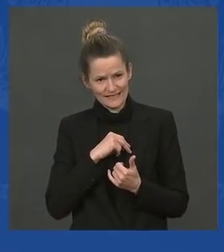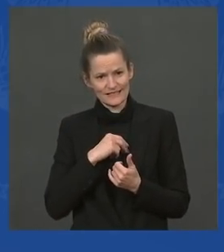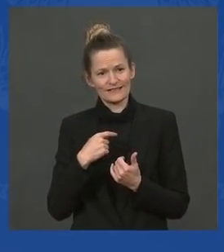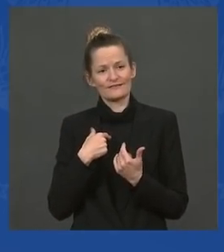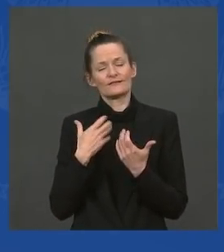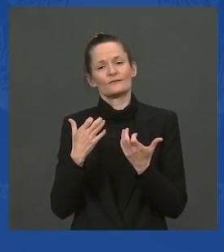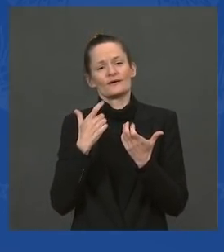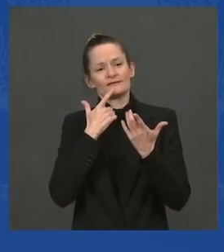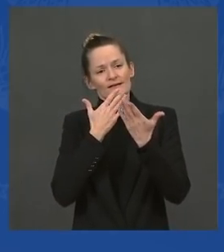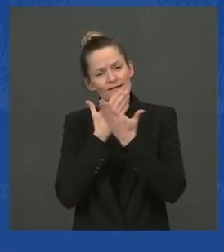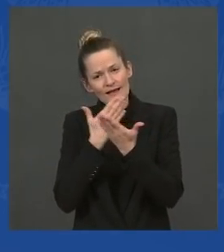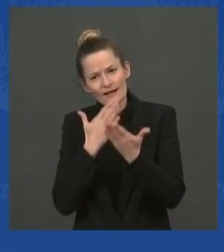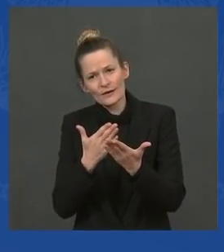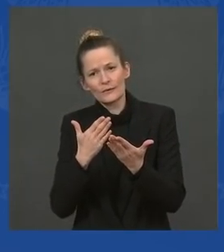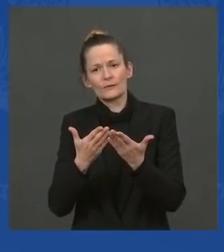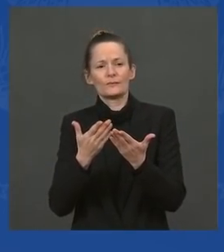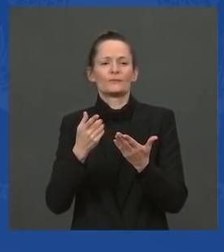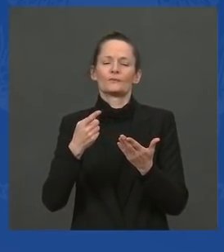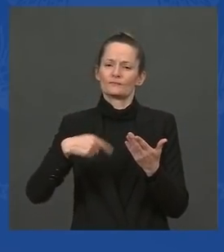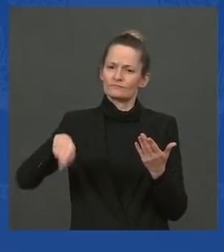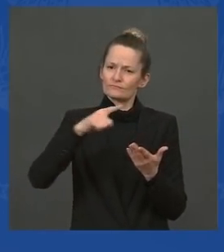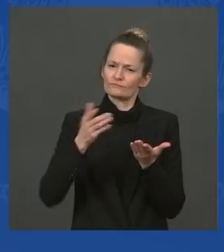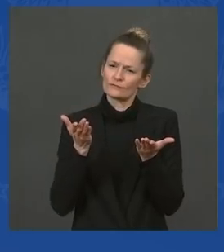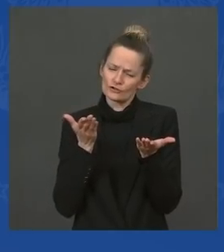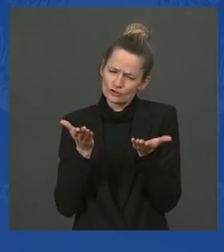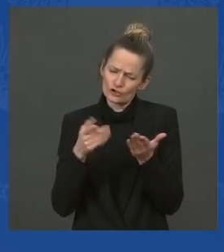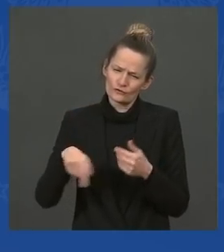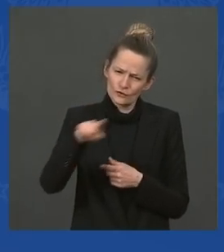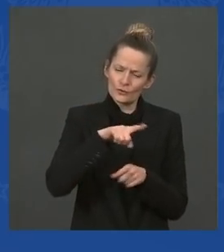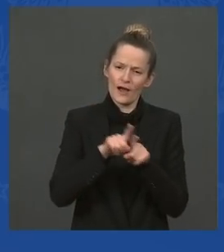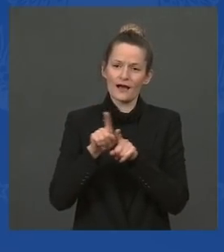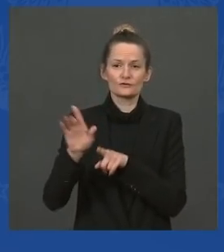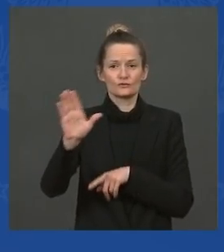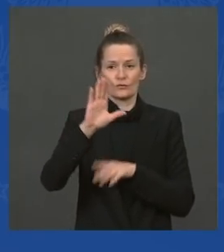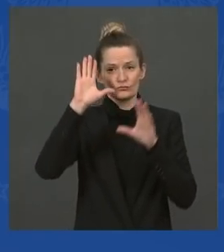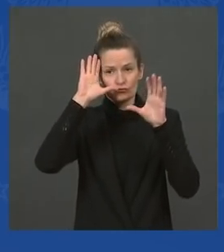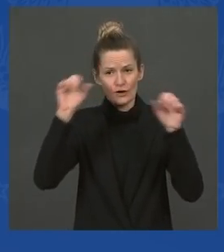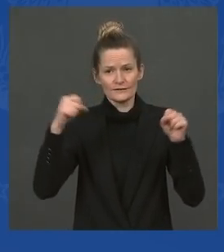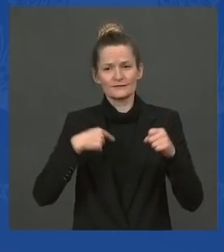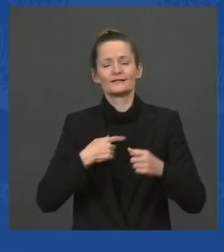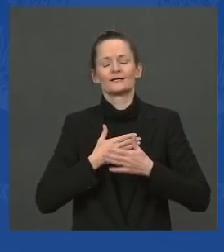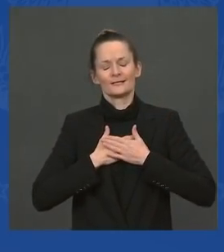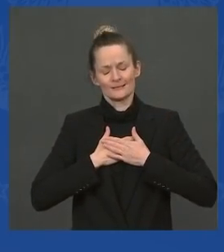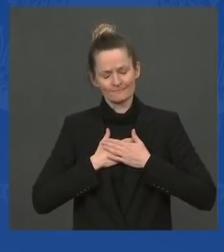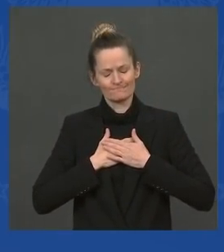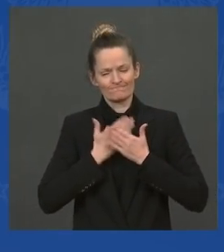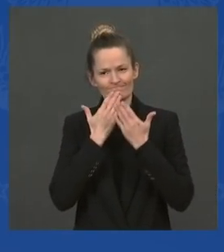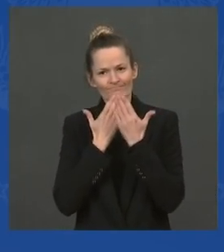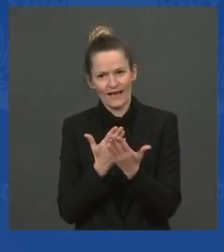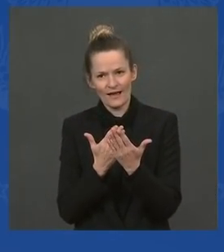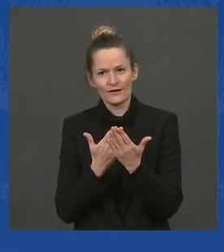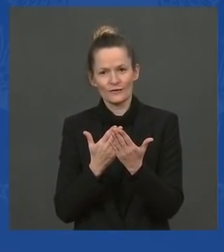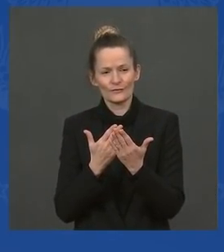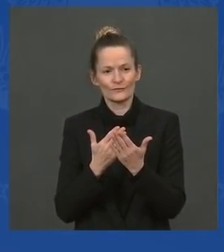And I promised you that I'll never stop working to address your family's needs -- and, together, we're going to confront challenges that we face